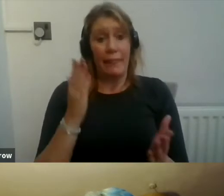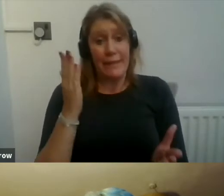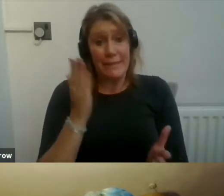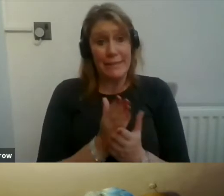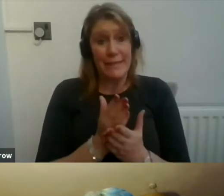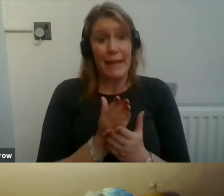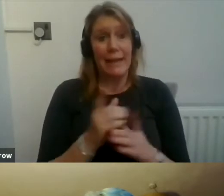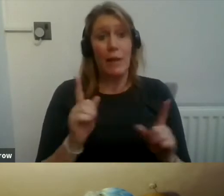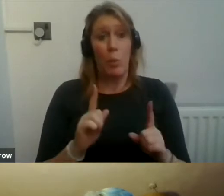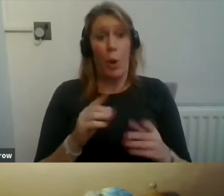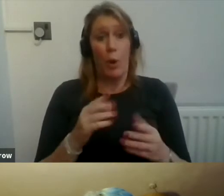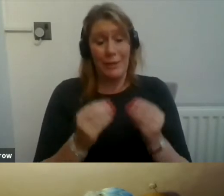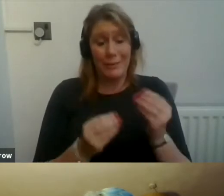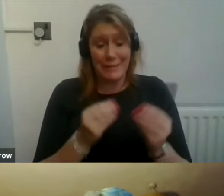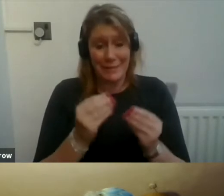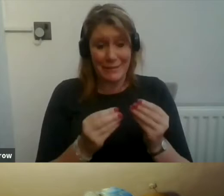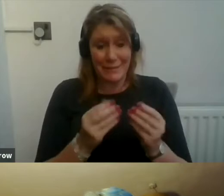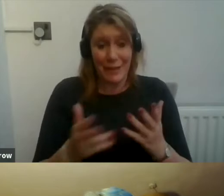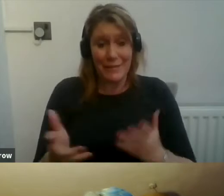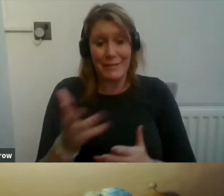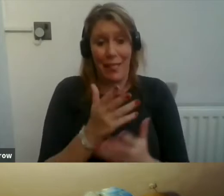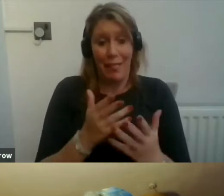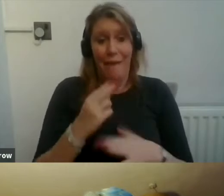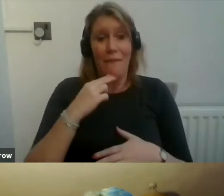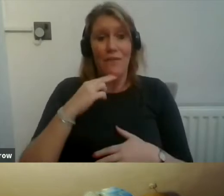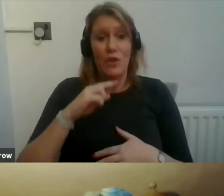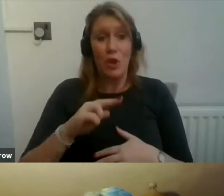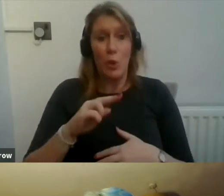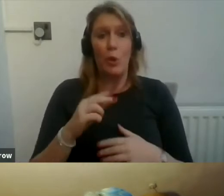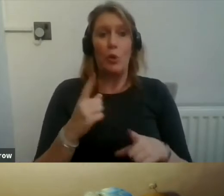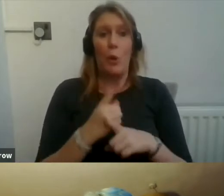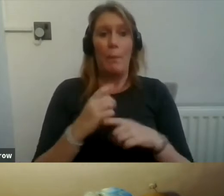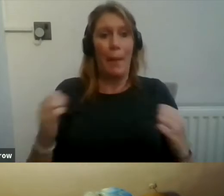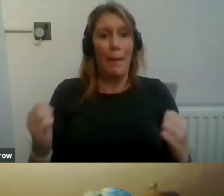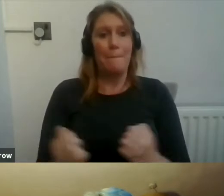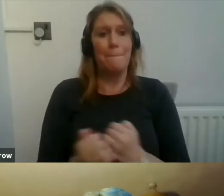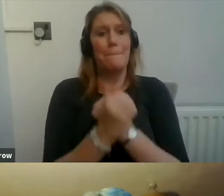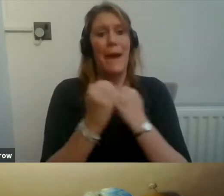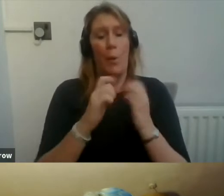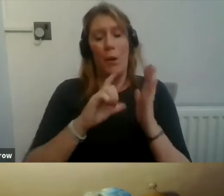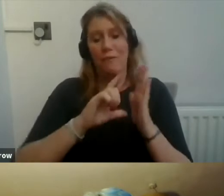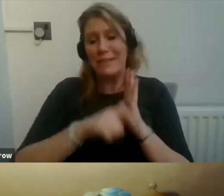afternoon, we've been talking about the power of disabled women. And the power of